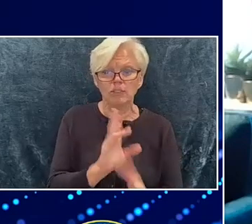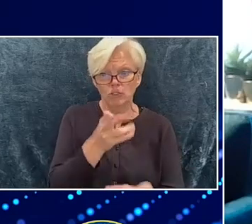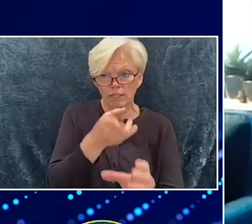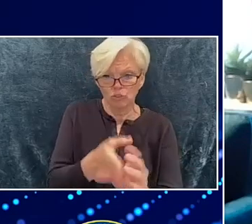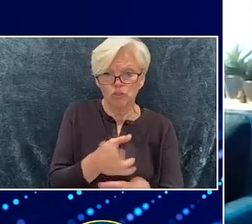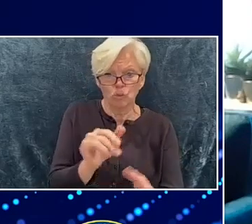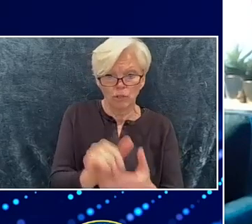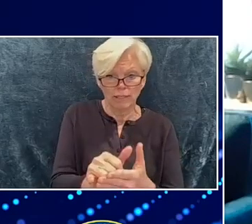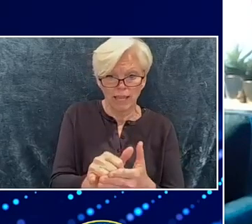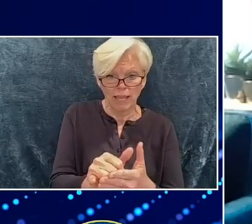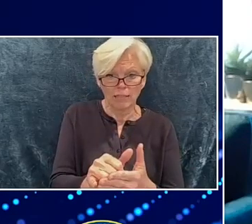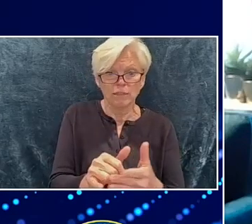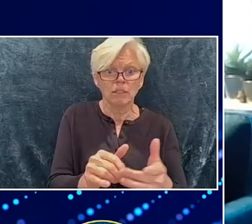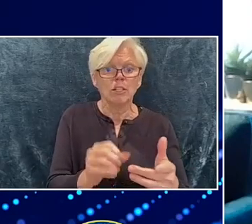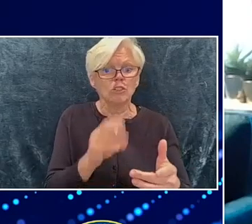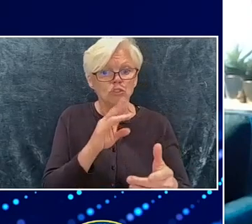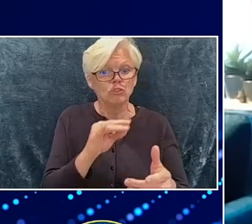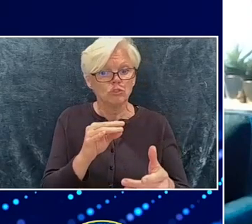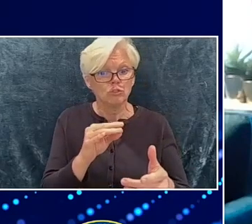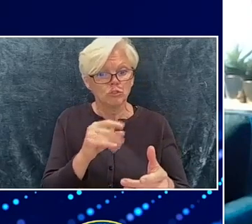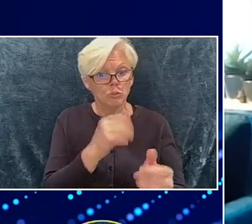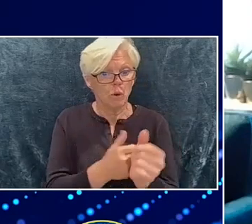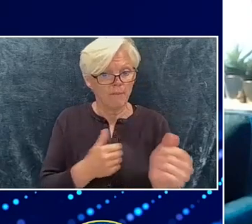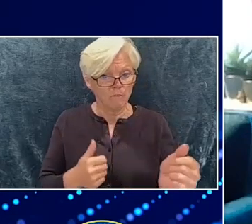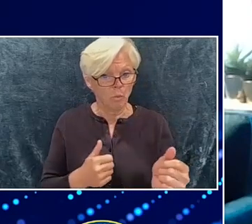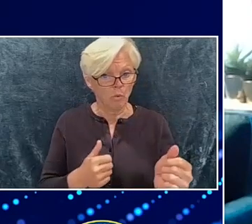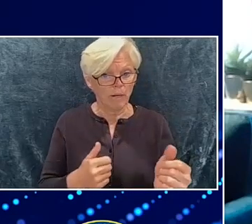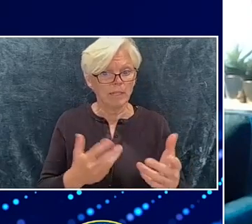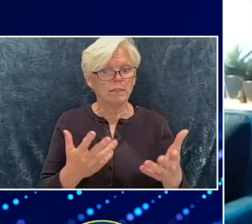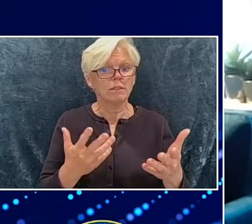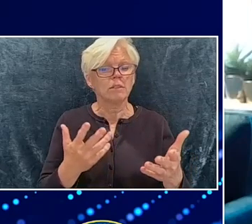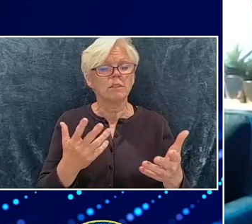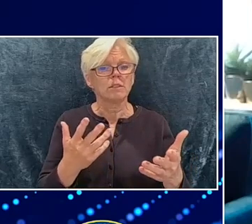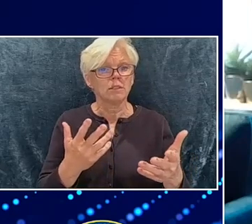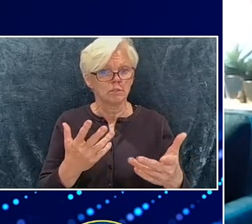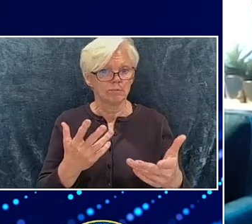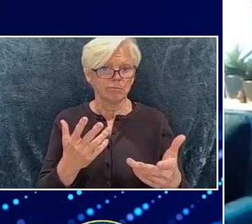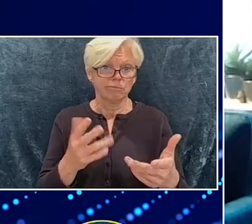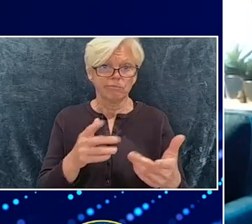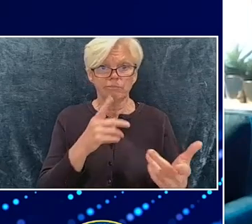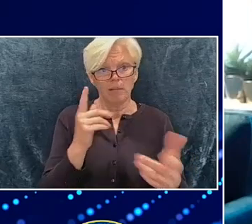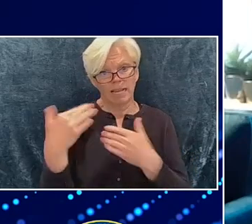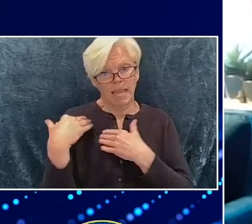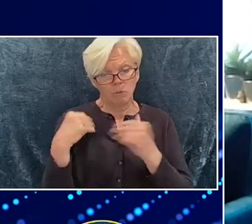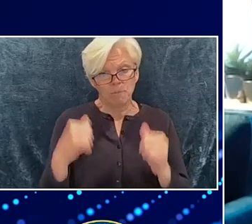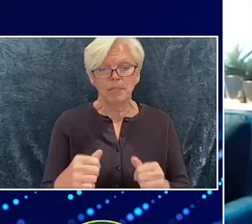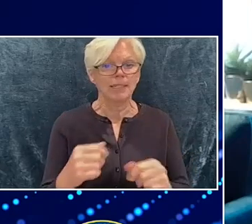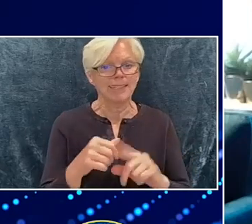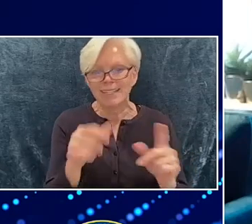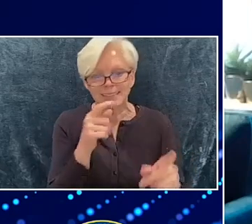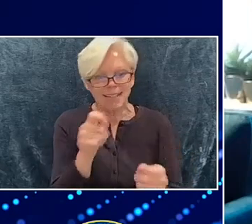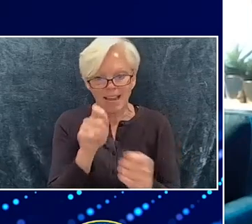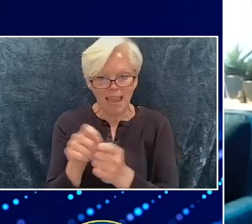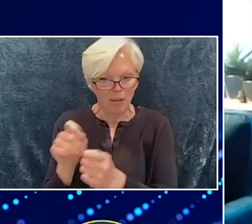accurate. States are already involved with the regulation of predatory institutions, and it's not likely any SARA Portal entity